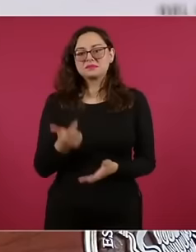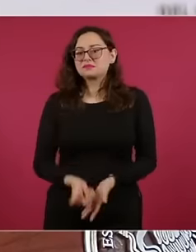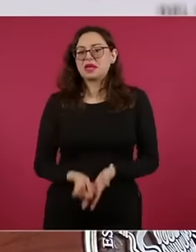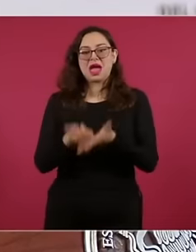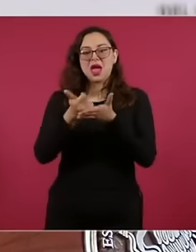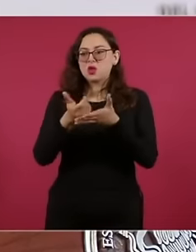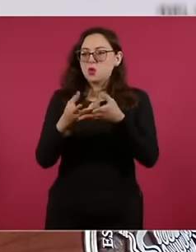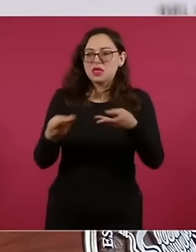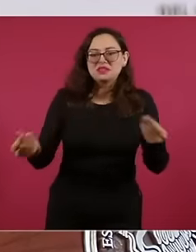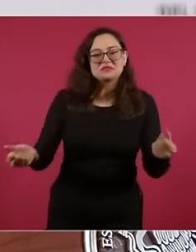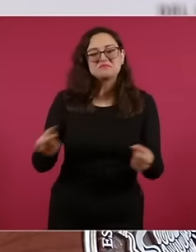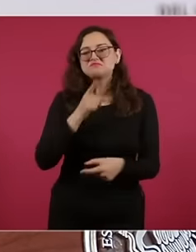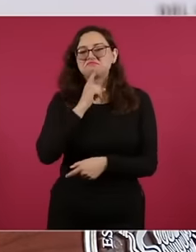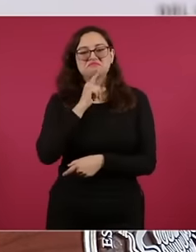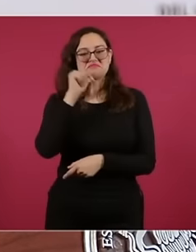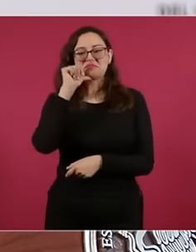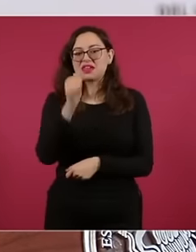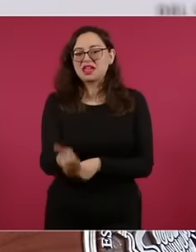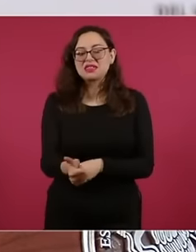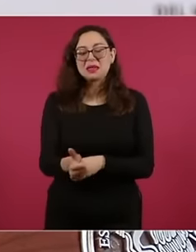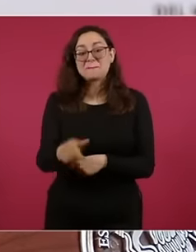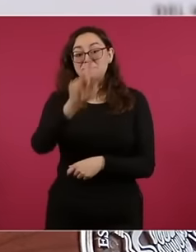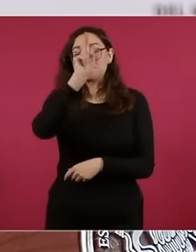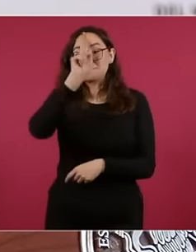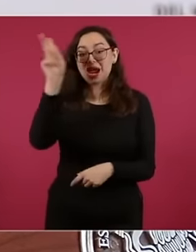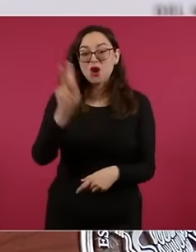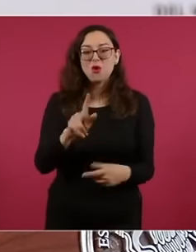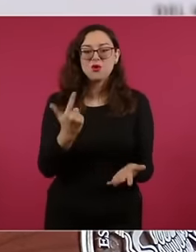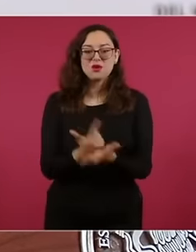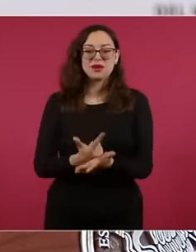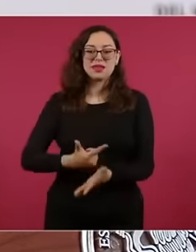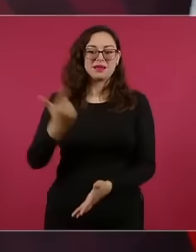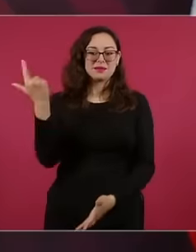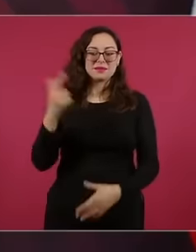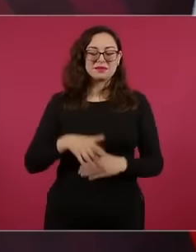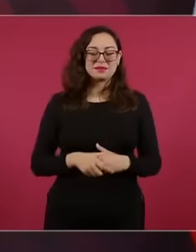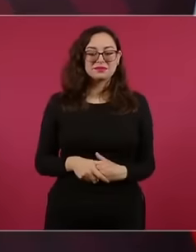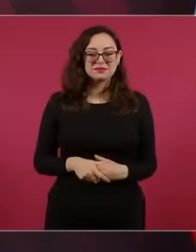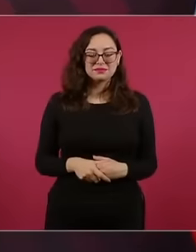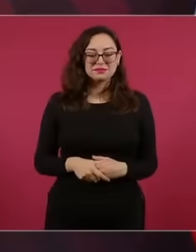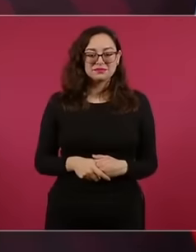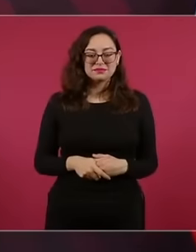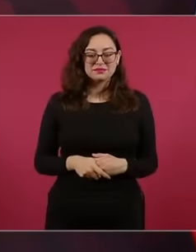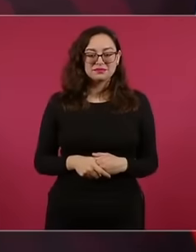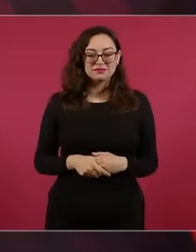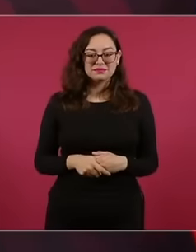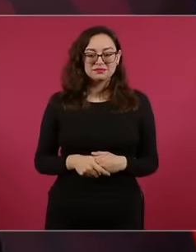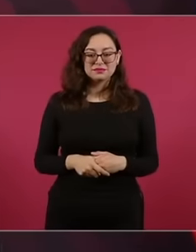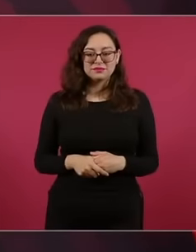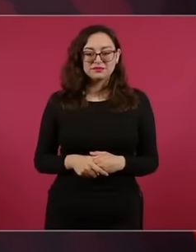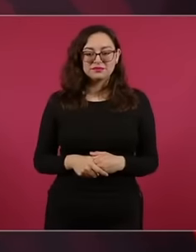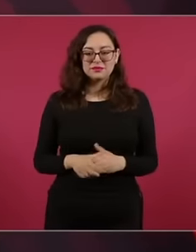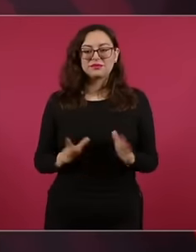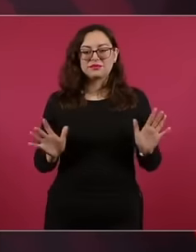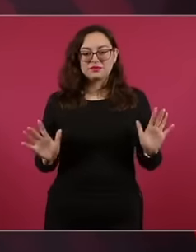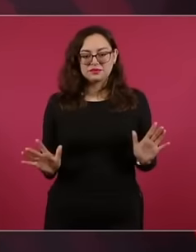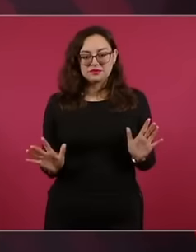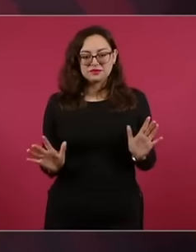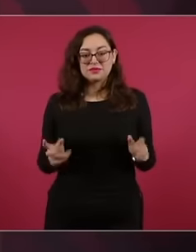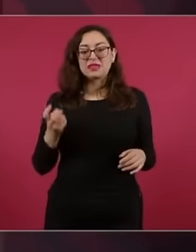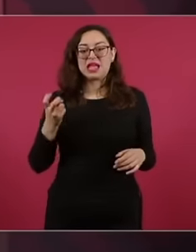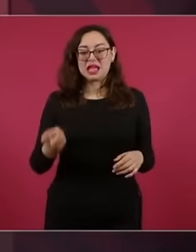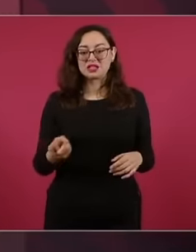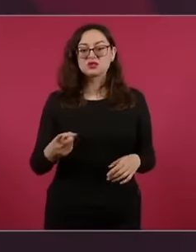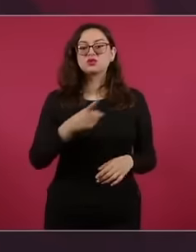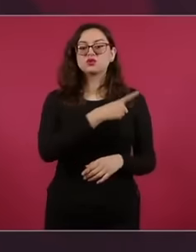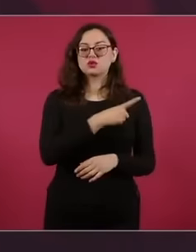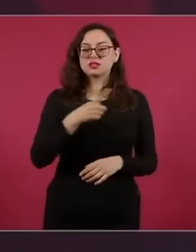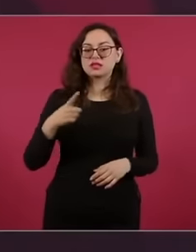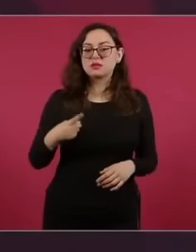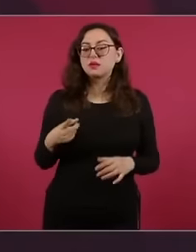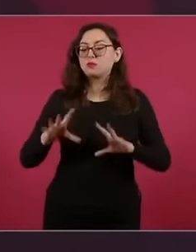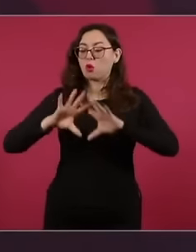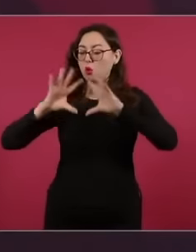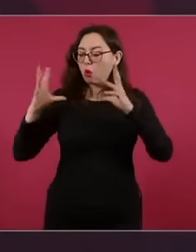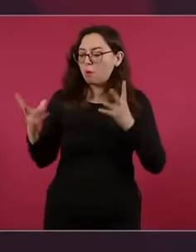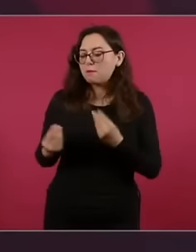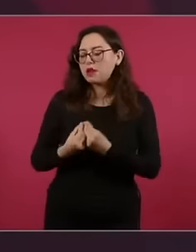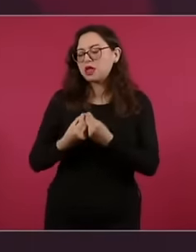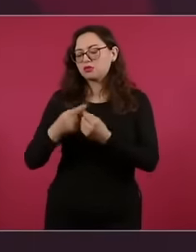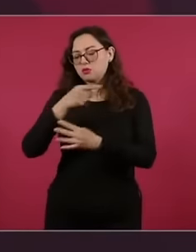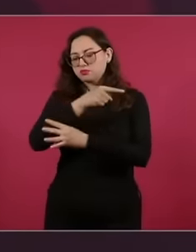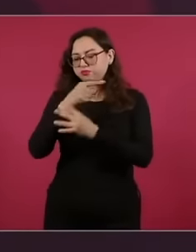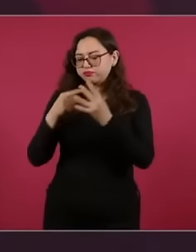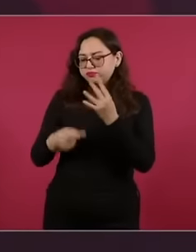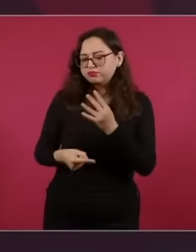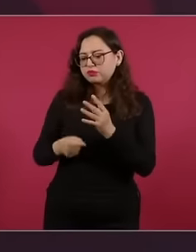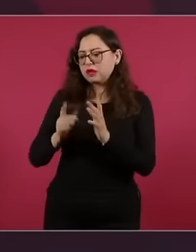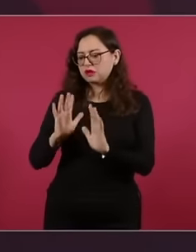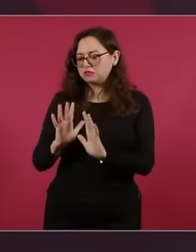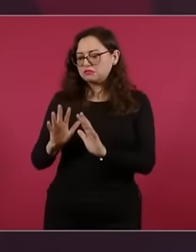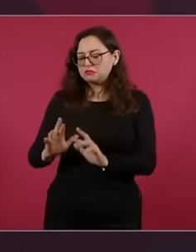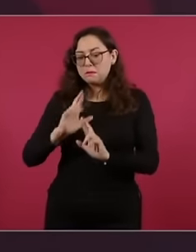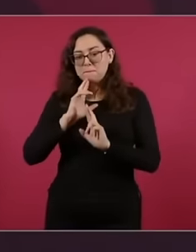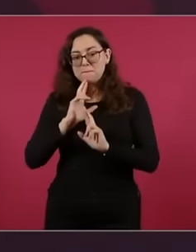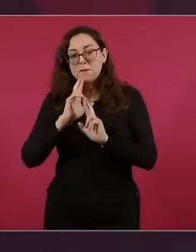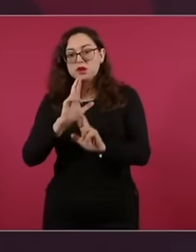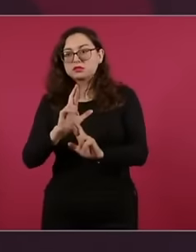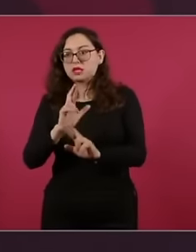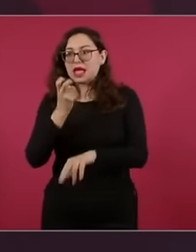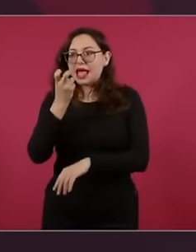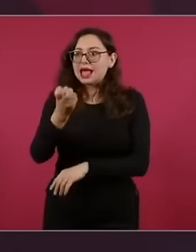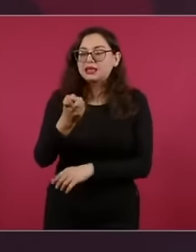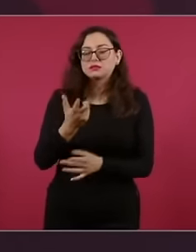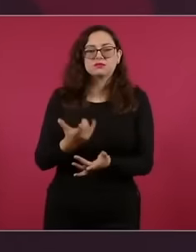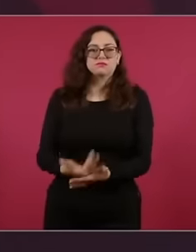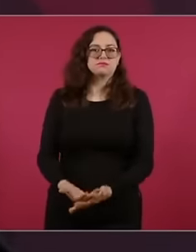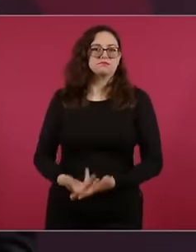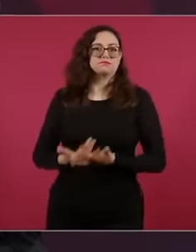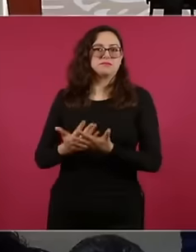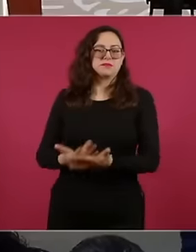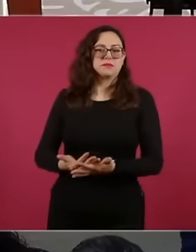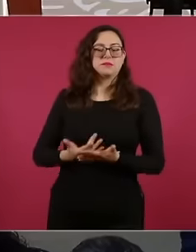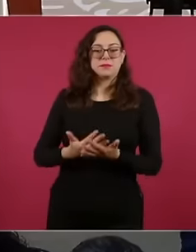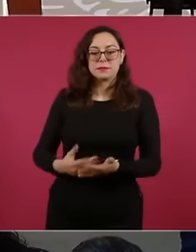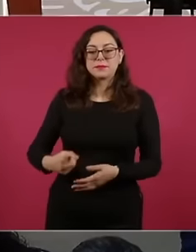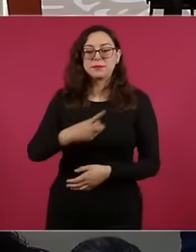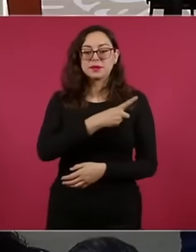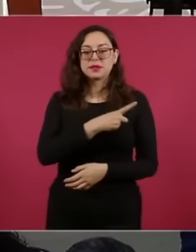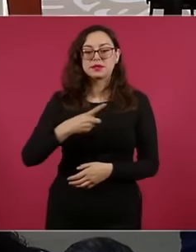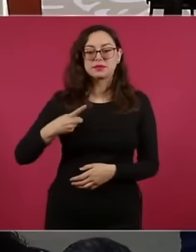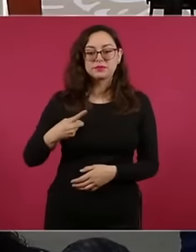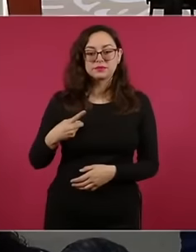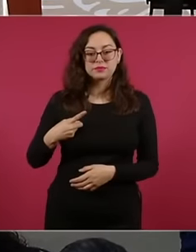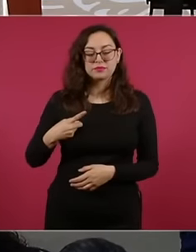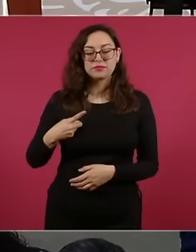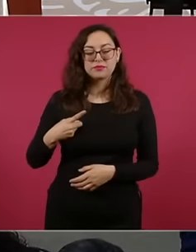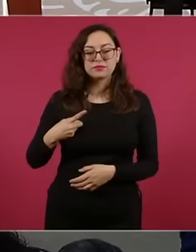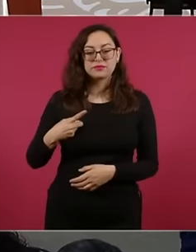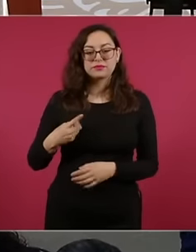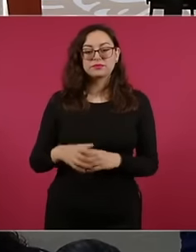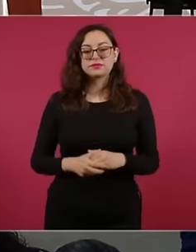aggravates them. We have to wait for the results to be obtained yesterday in Venezuela.